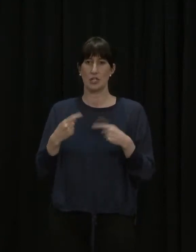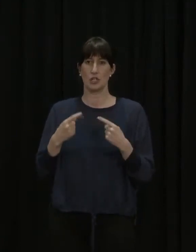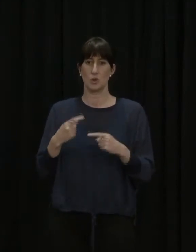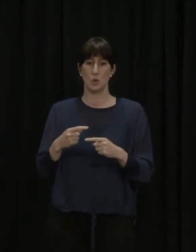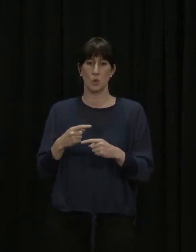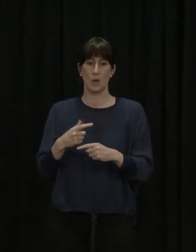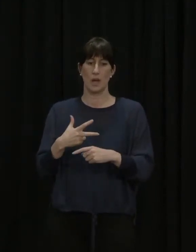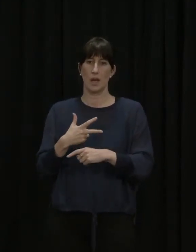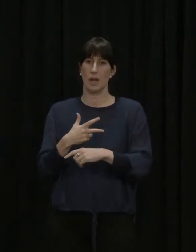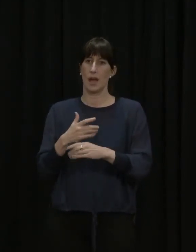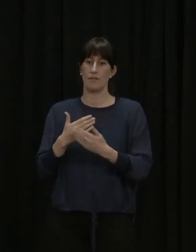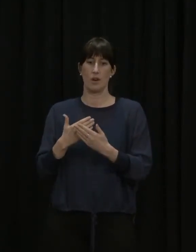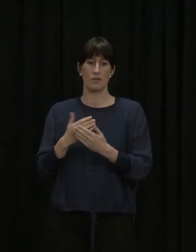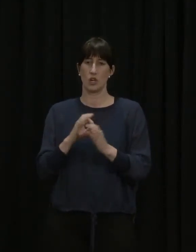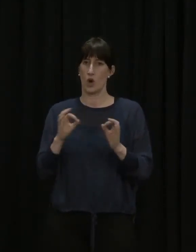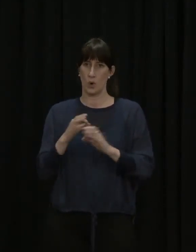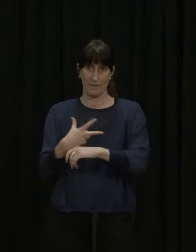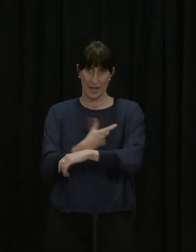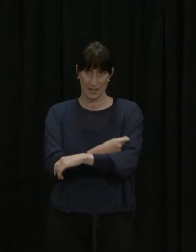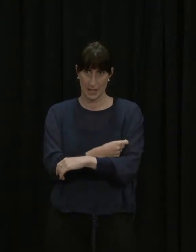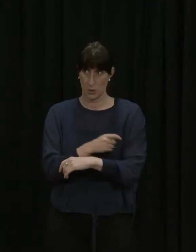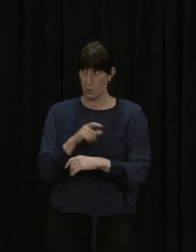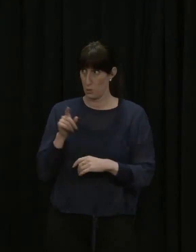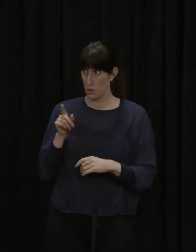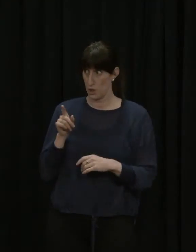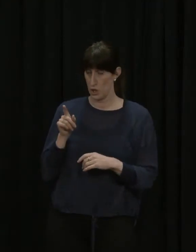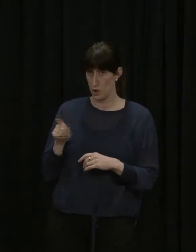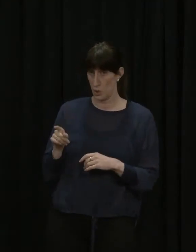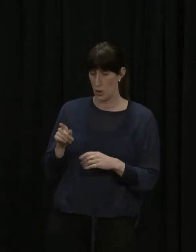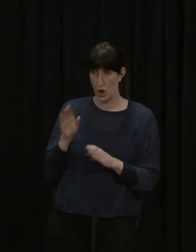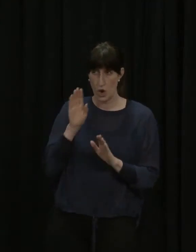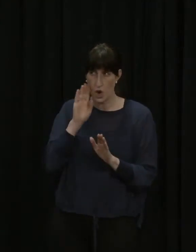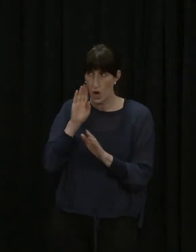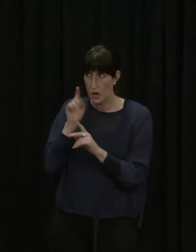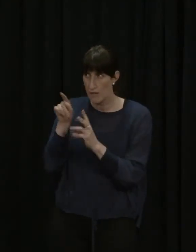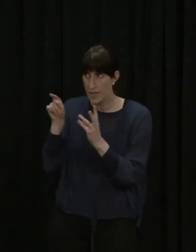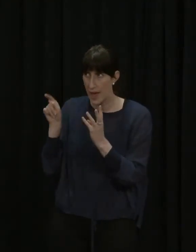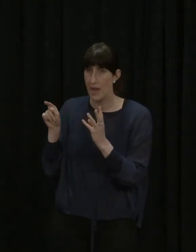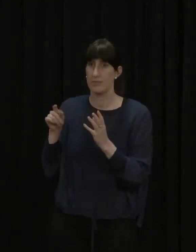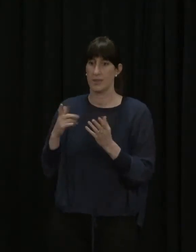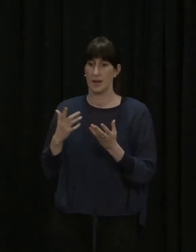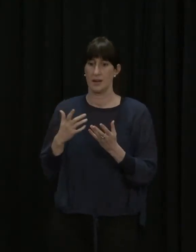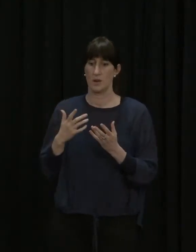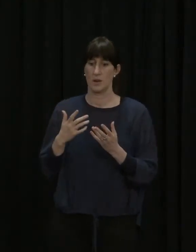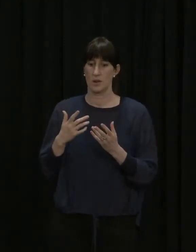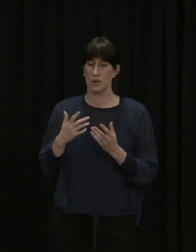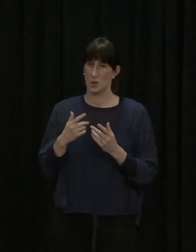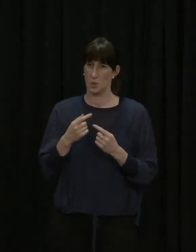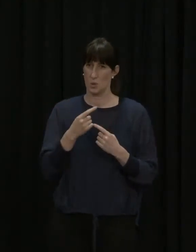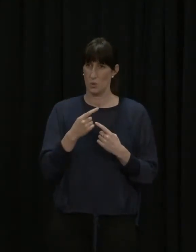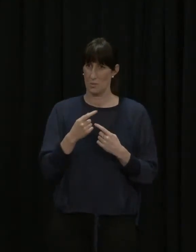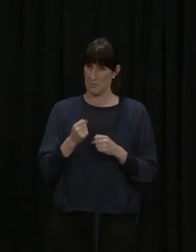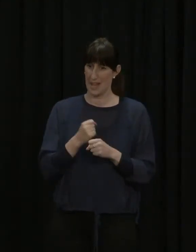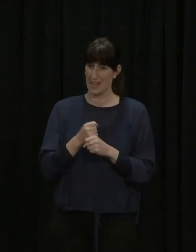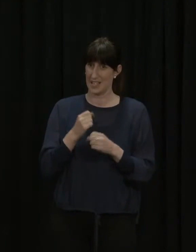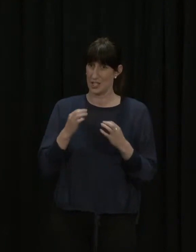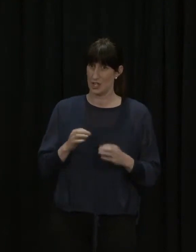A spec that in the hundreds or even thousands of people wanting to get those exception, what we're hearing that prompted you to bring that process forward and we are